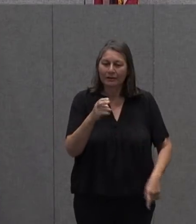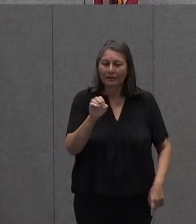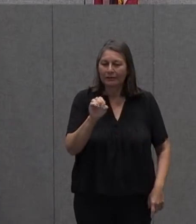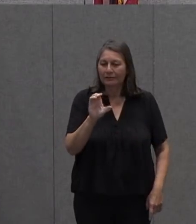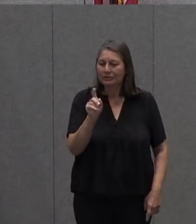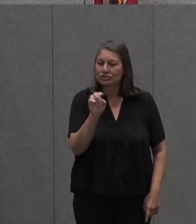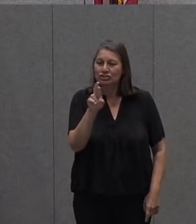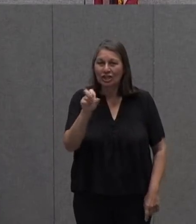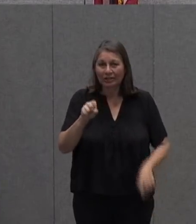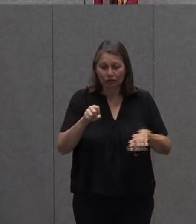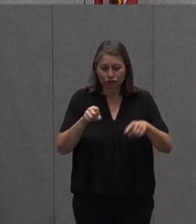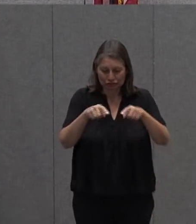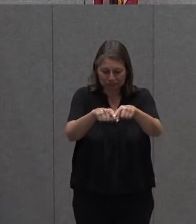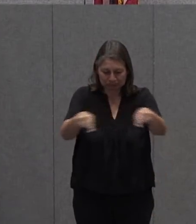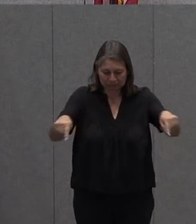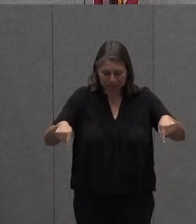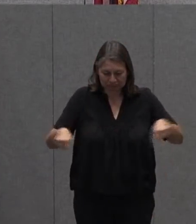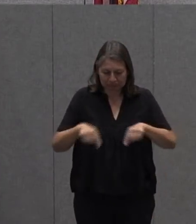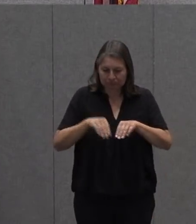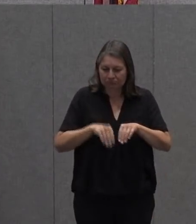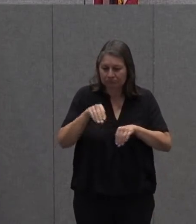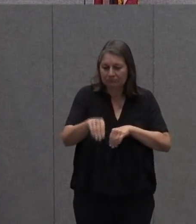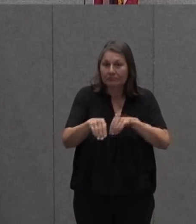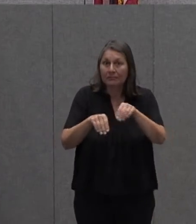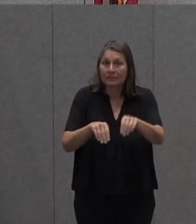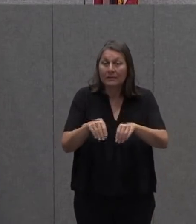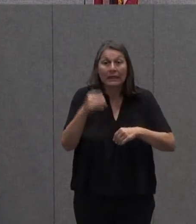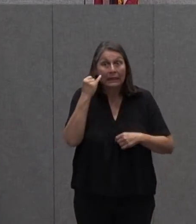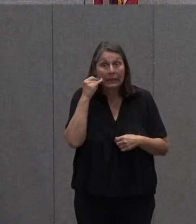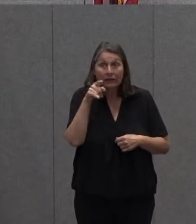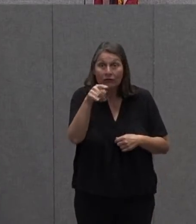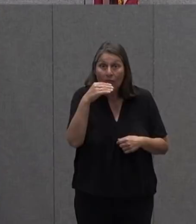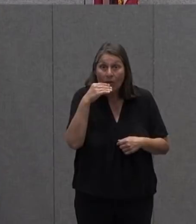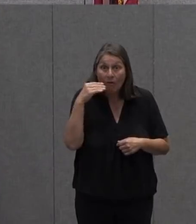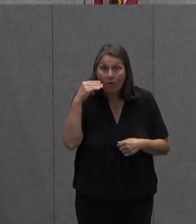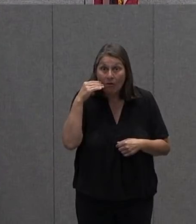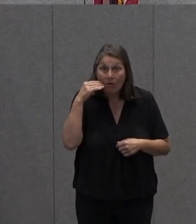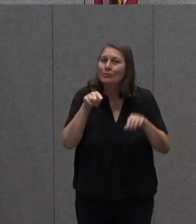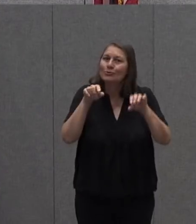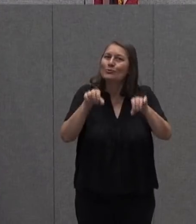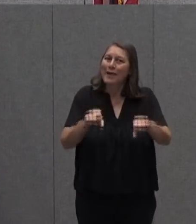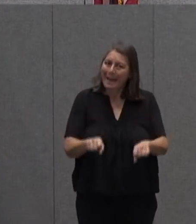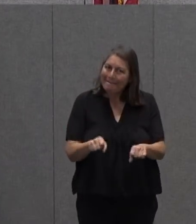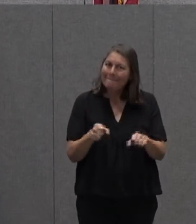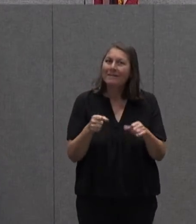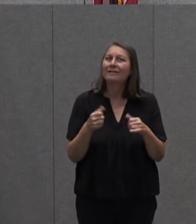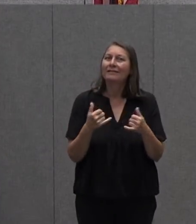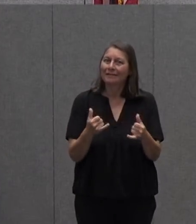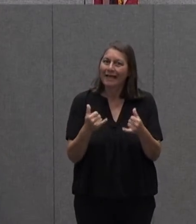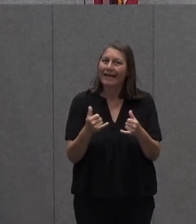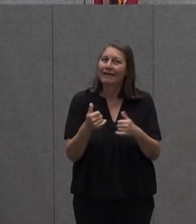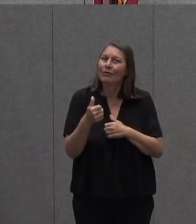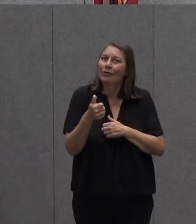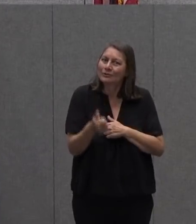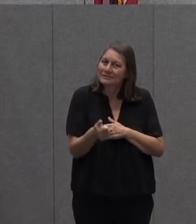You can use that to play vocabulary checkers. If I were using my own board, I would cut out